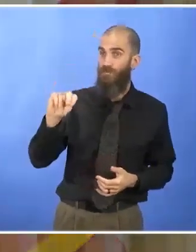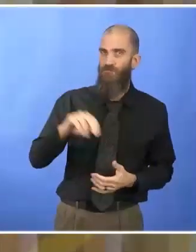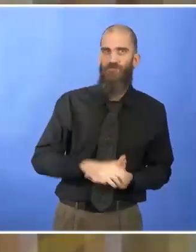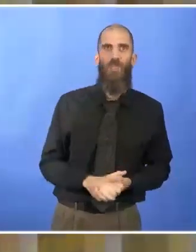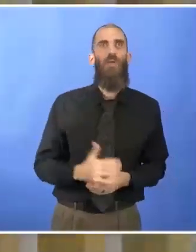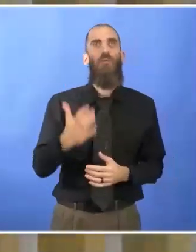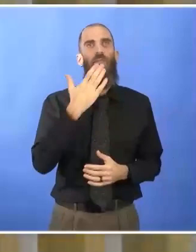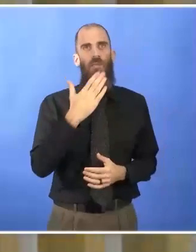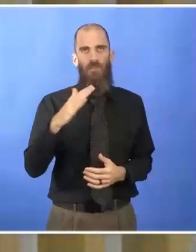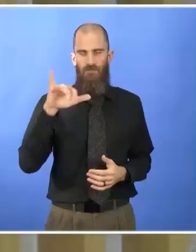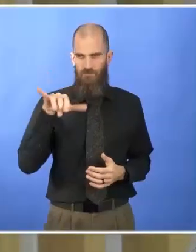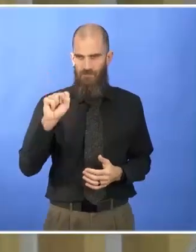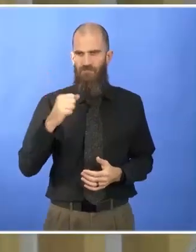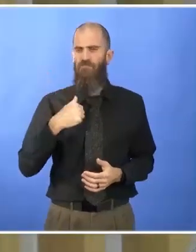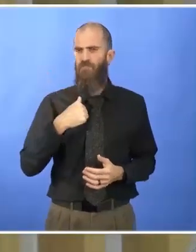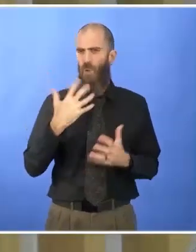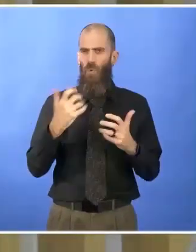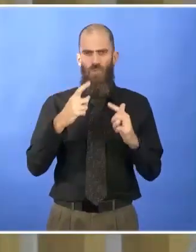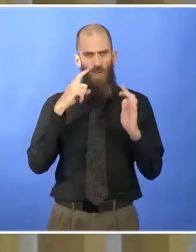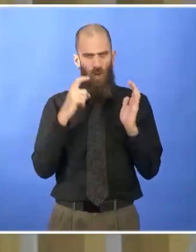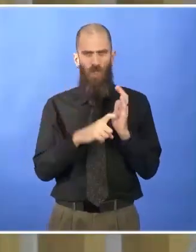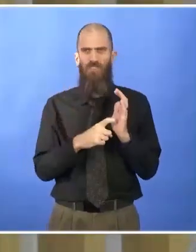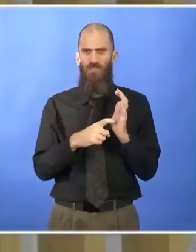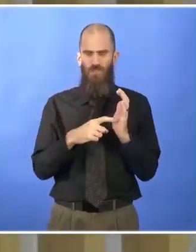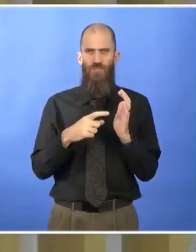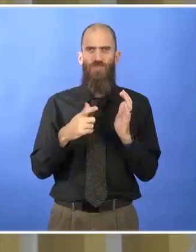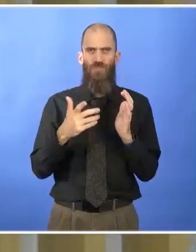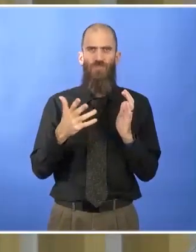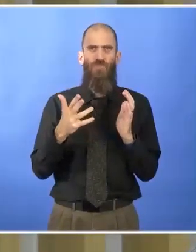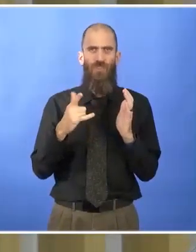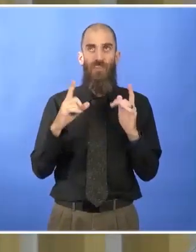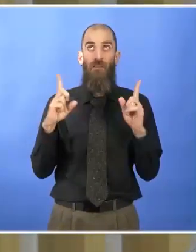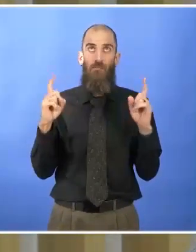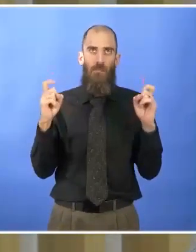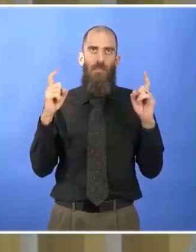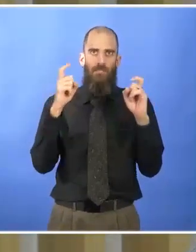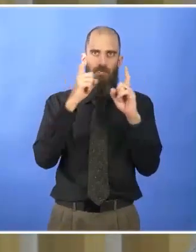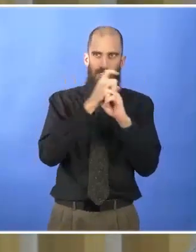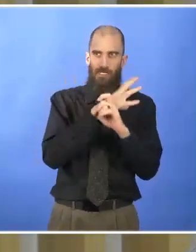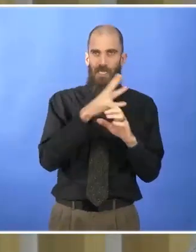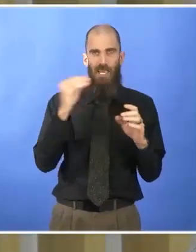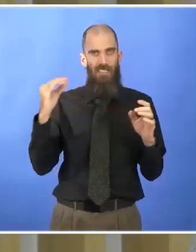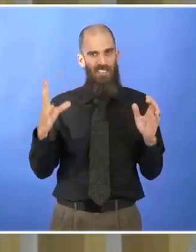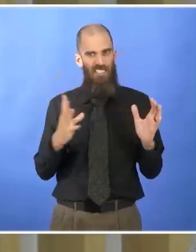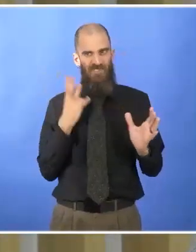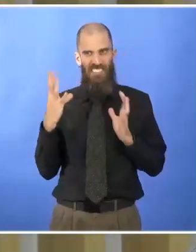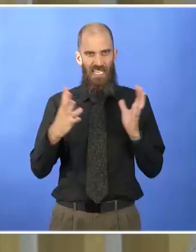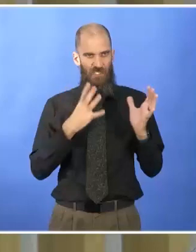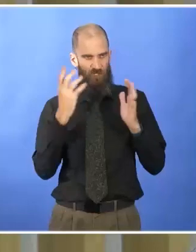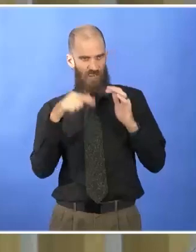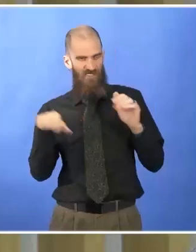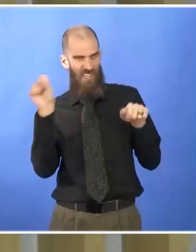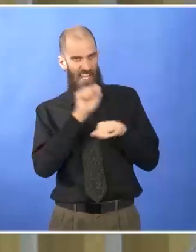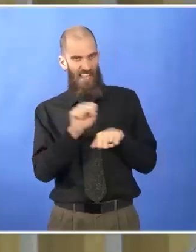COMPLEXITY ANSWER THIS DICTATION OF THE -- AND